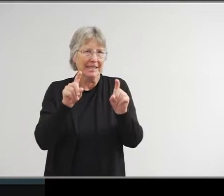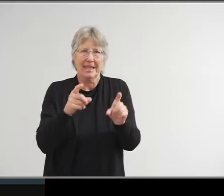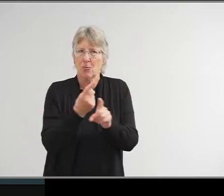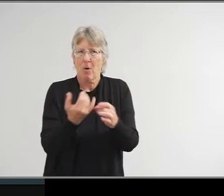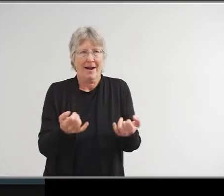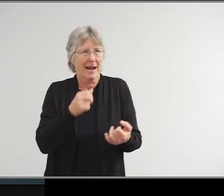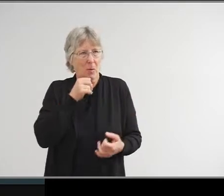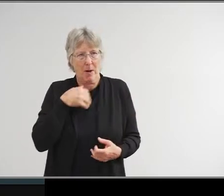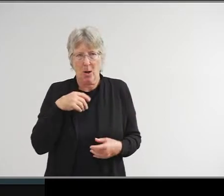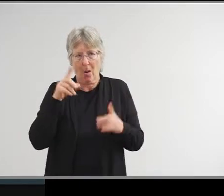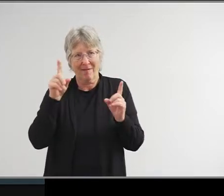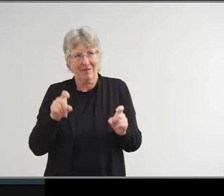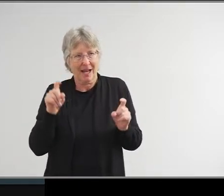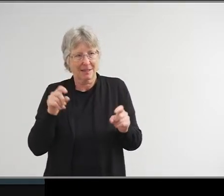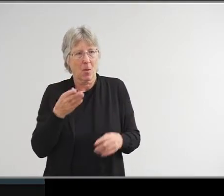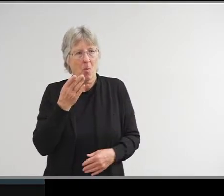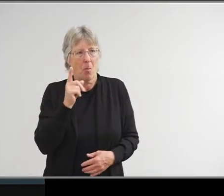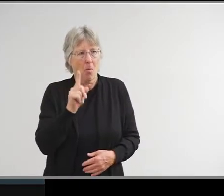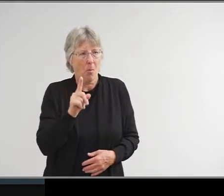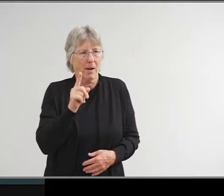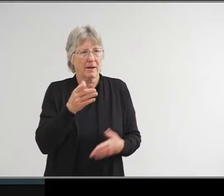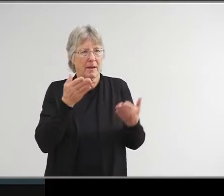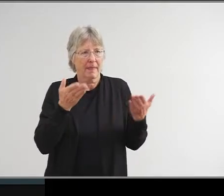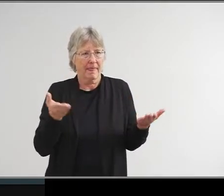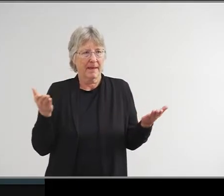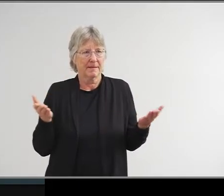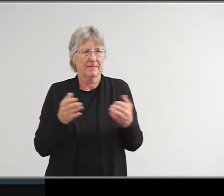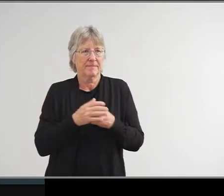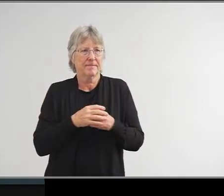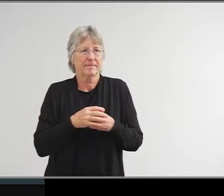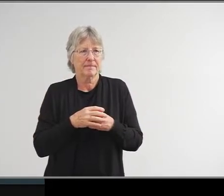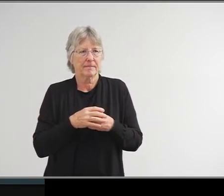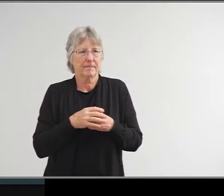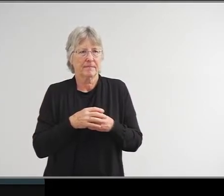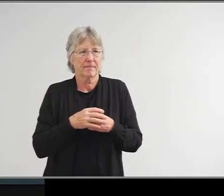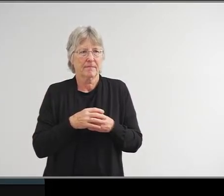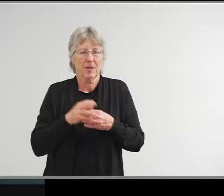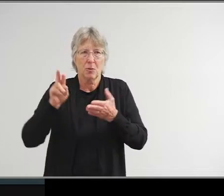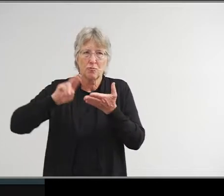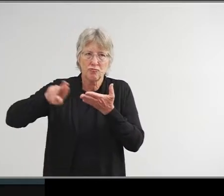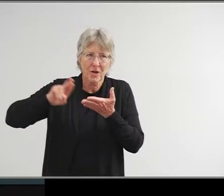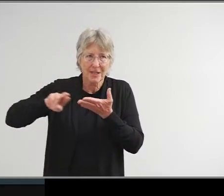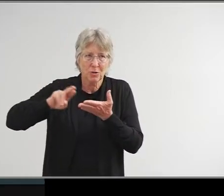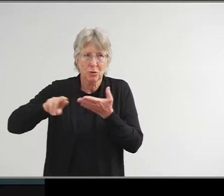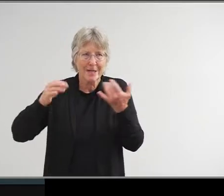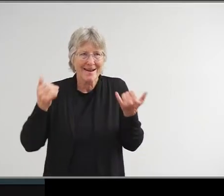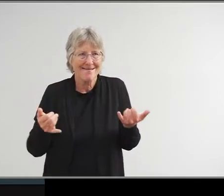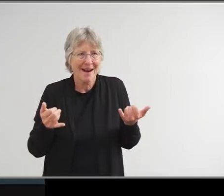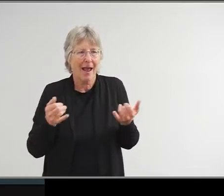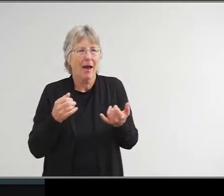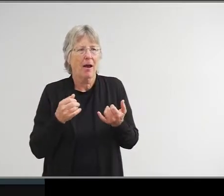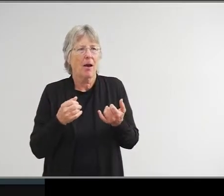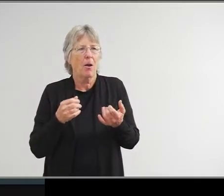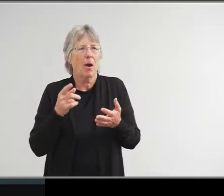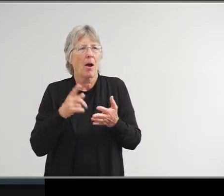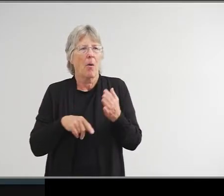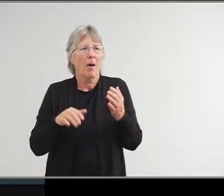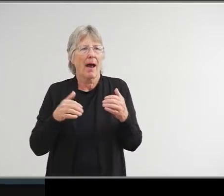and so one of the things that's being looked into right now is what it would look like to actually have testing